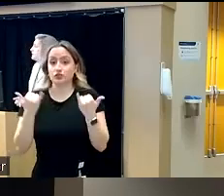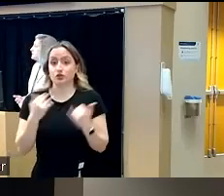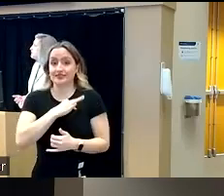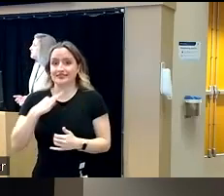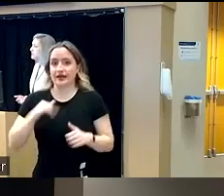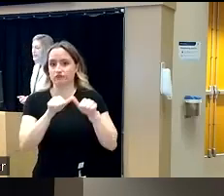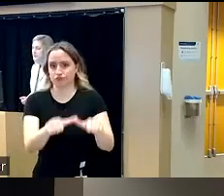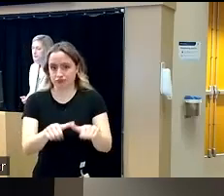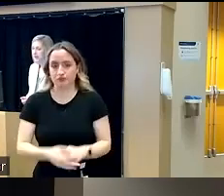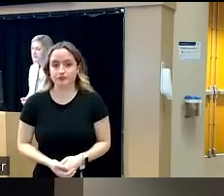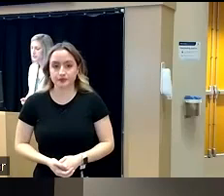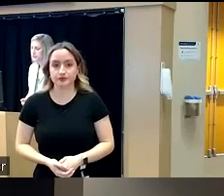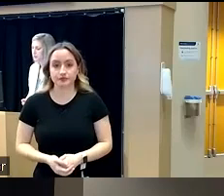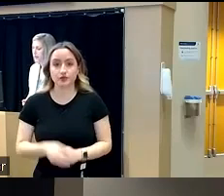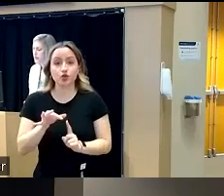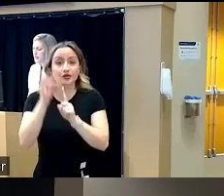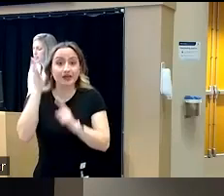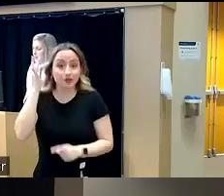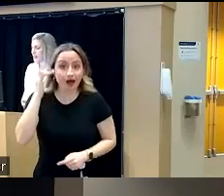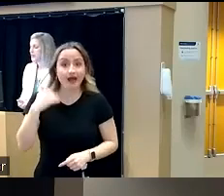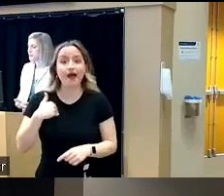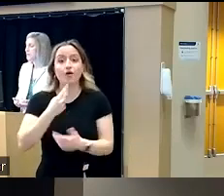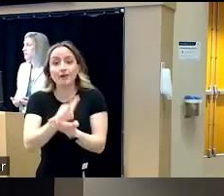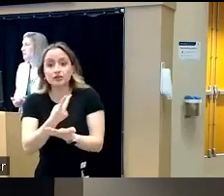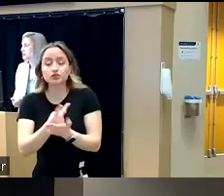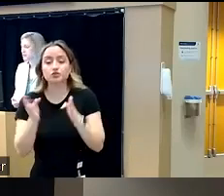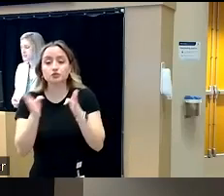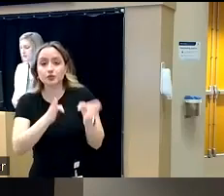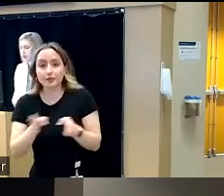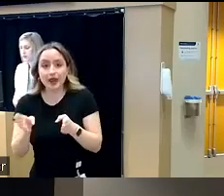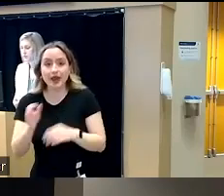because it's specialized for Masters prepared clinical and nursing Professionals in the Human